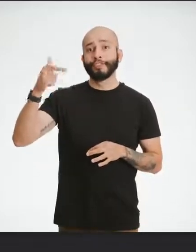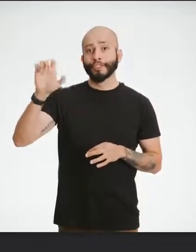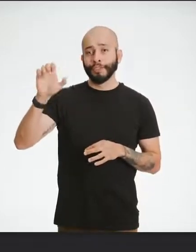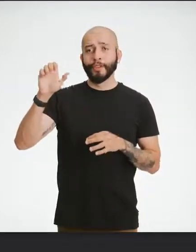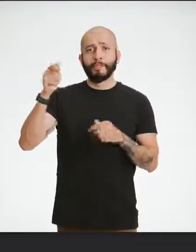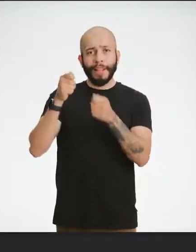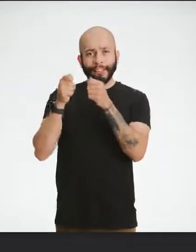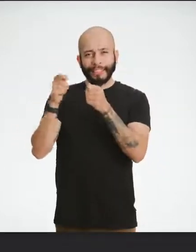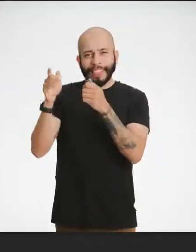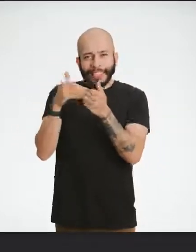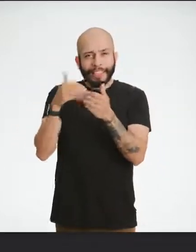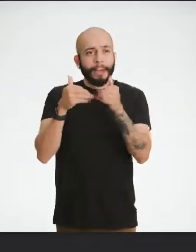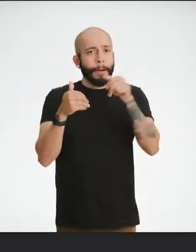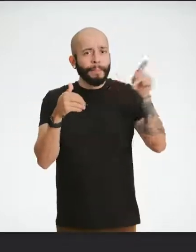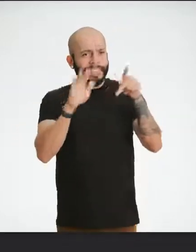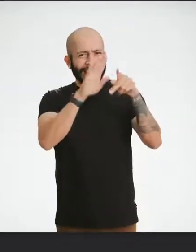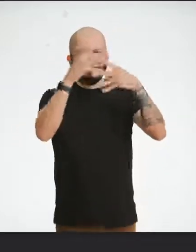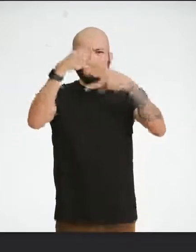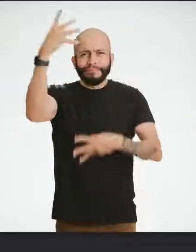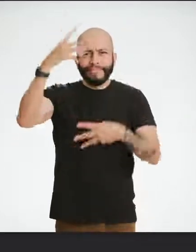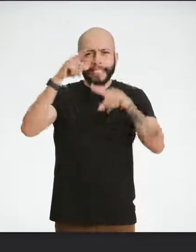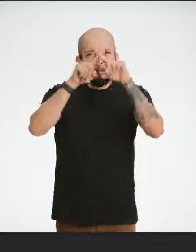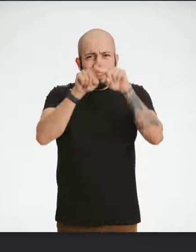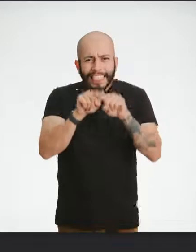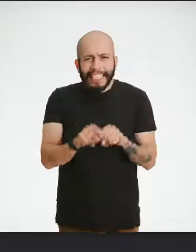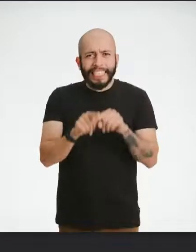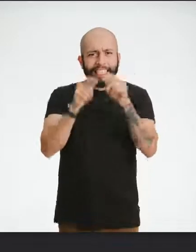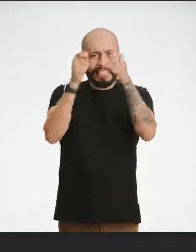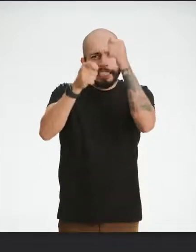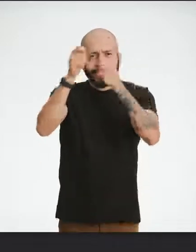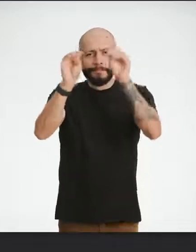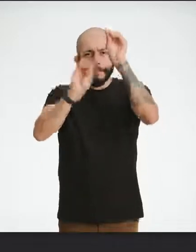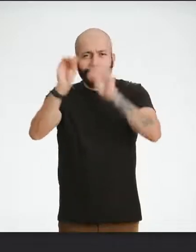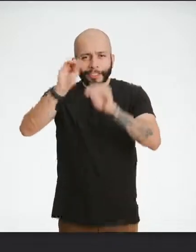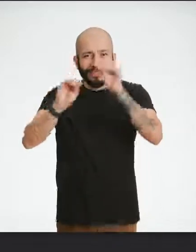The Swift Package Manager makes it easy to manage your app's dependencies and take advantage